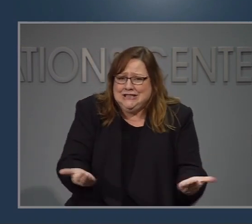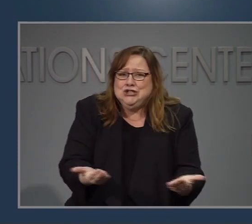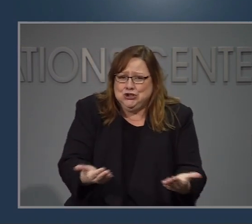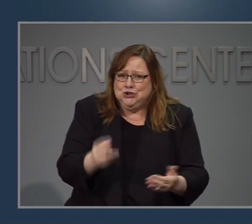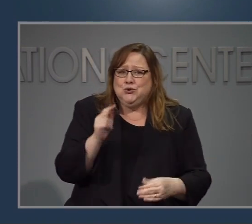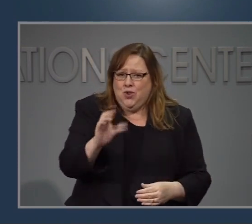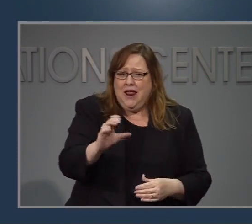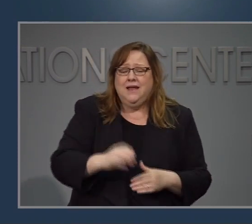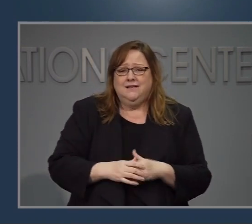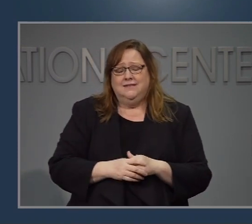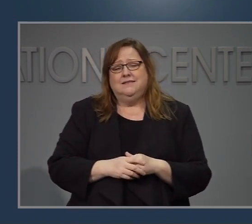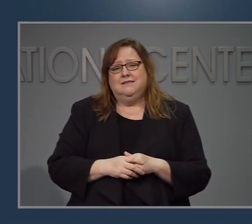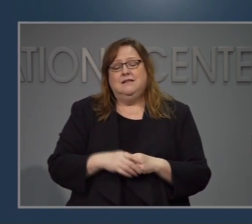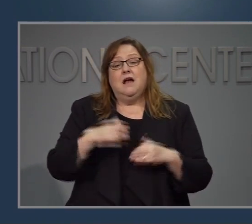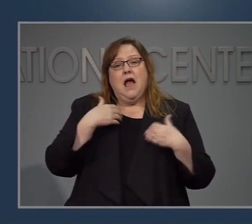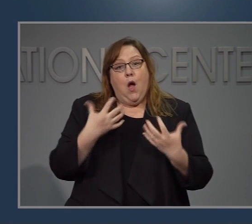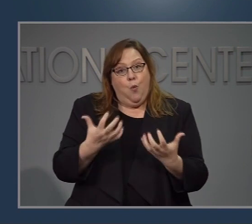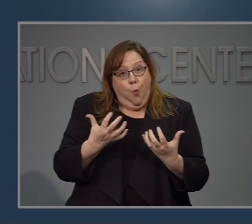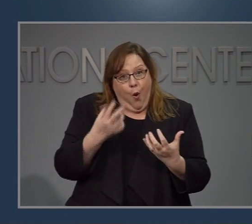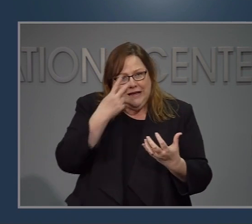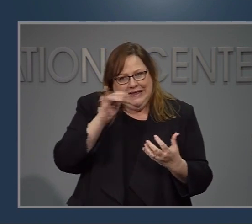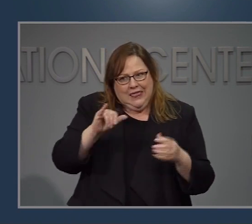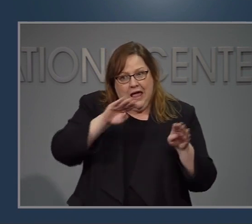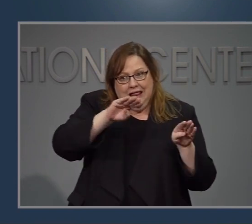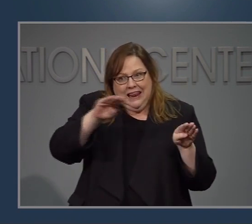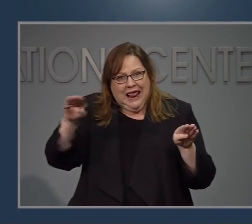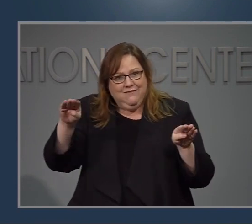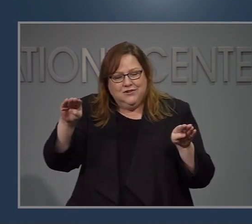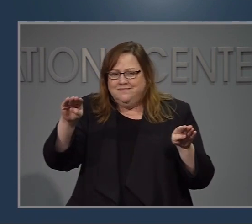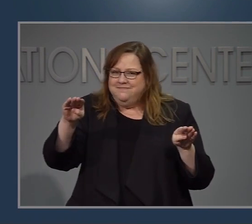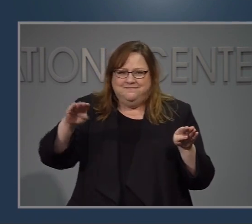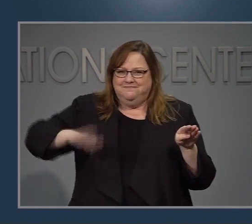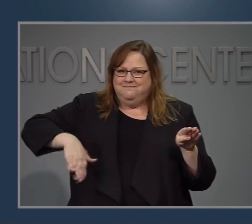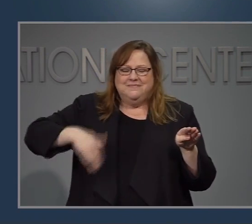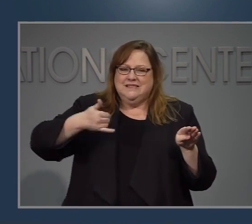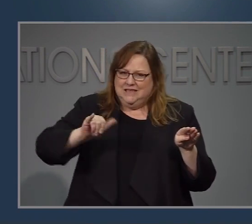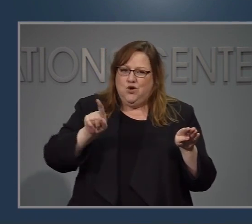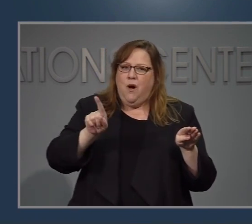THAT AS WE DO MORE TESTING WE EXPECT THIS INDICATOR TO RISE. BUT THIS INCREASING CASE COUNT ALSO SHOWS US THAT THE VIRUS IS